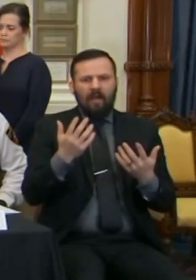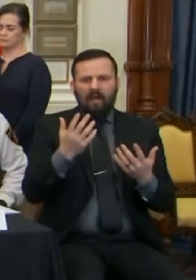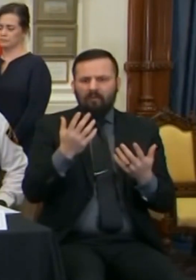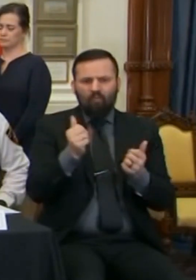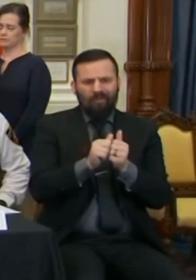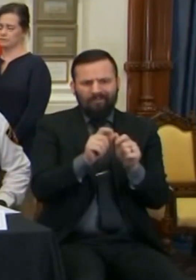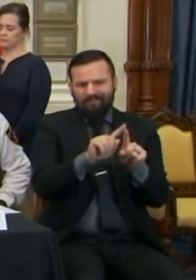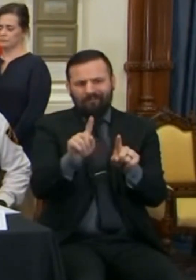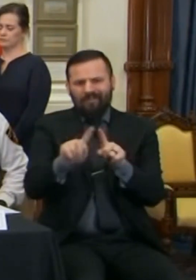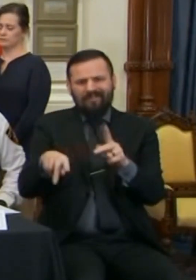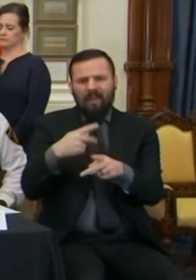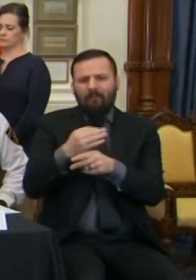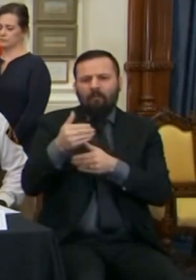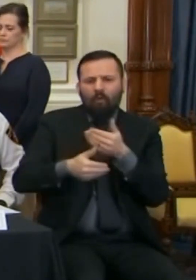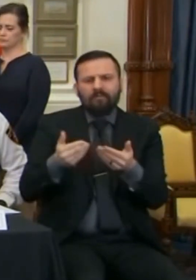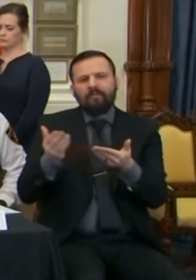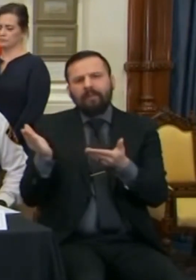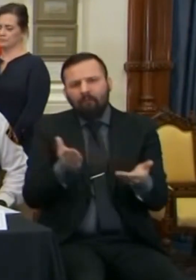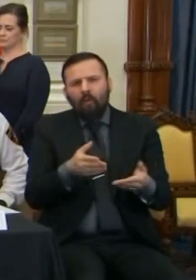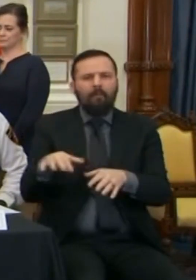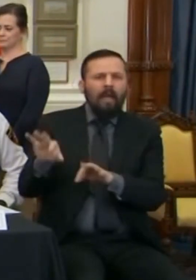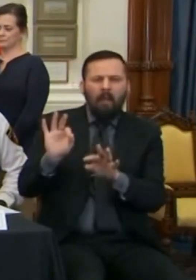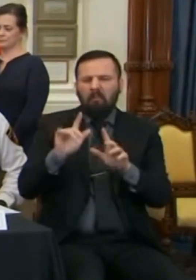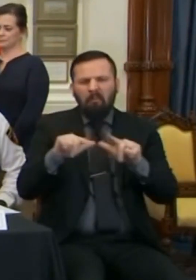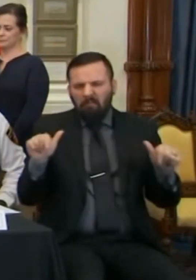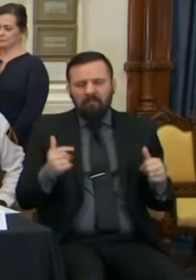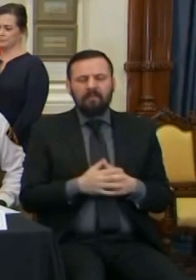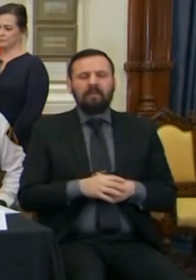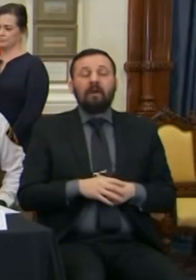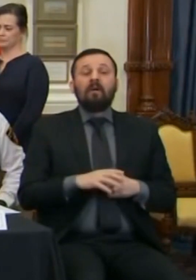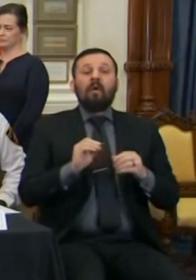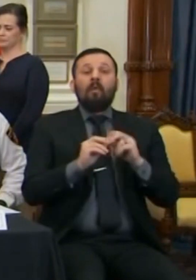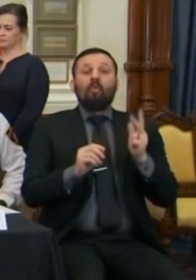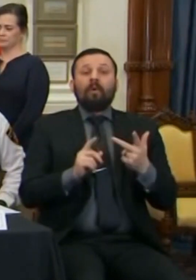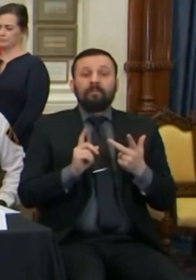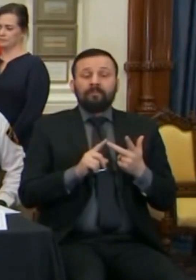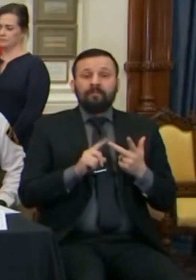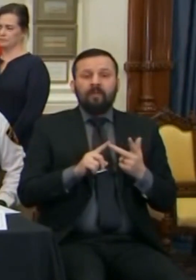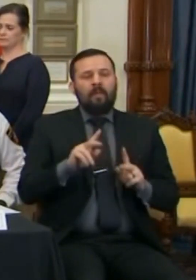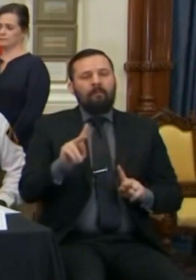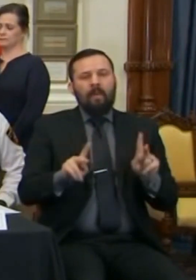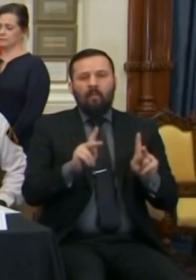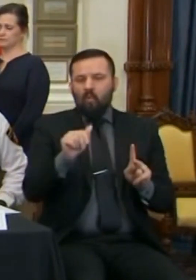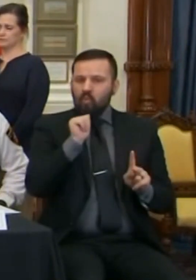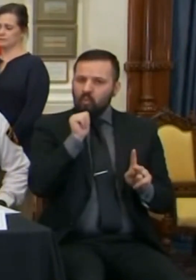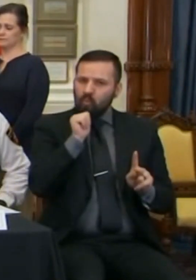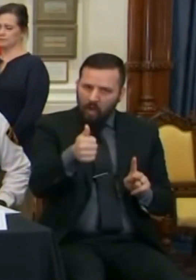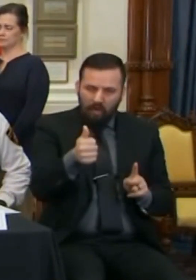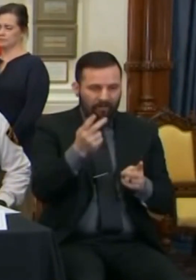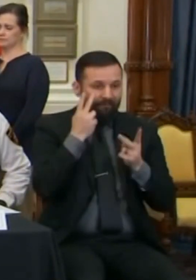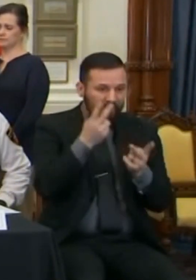types of processes number three people shall not visit nursing homes or